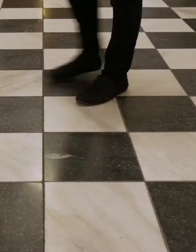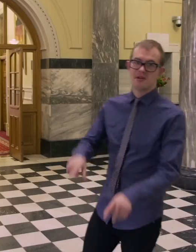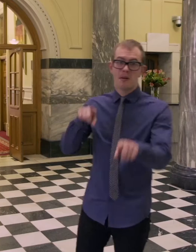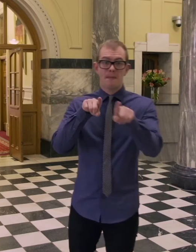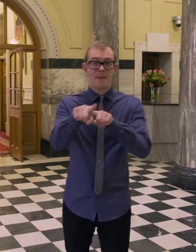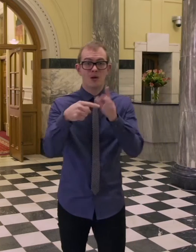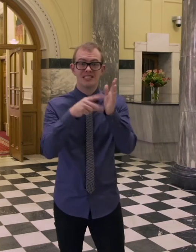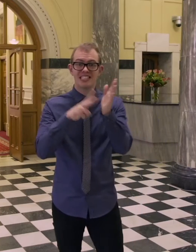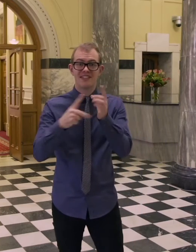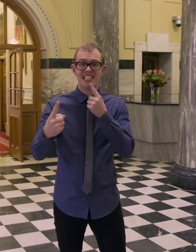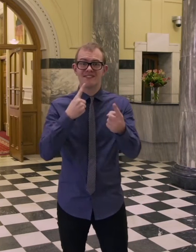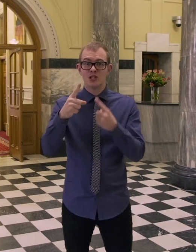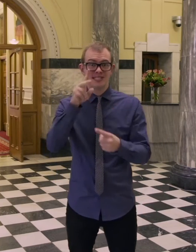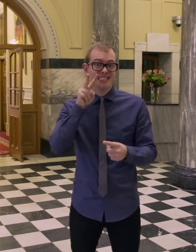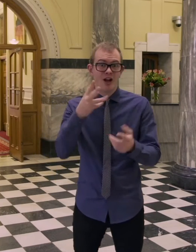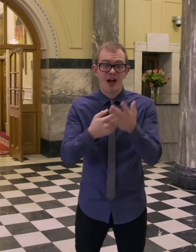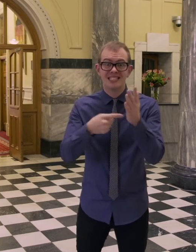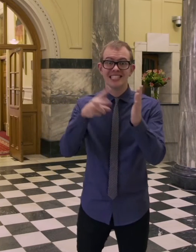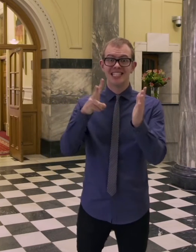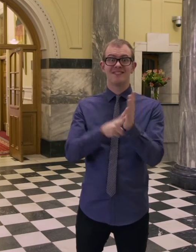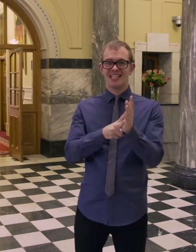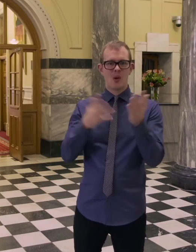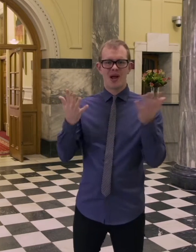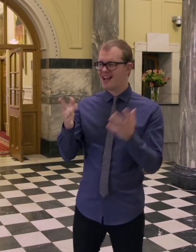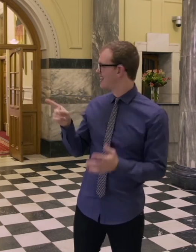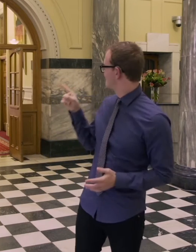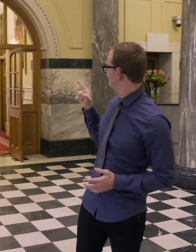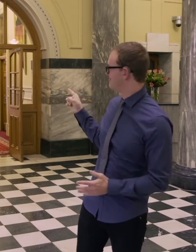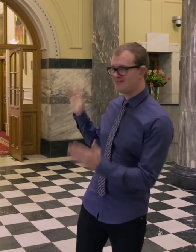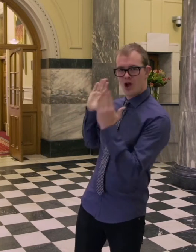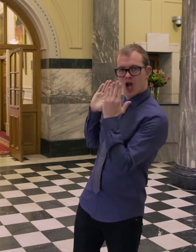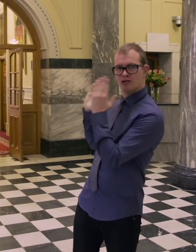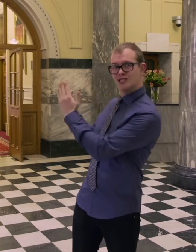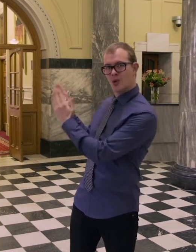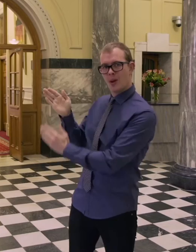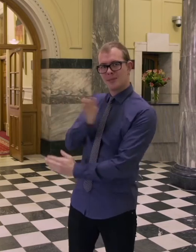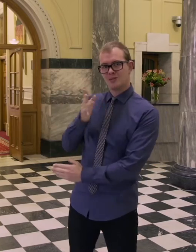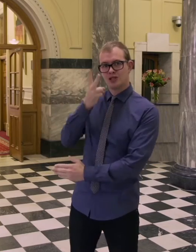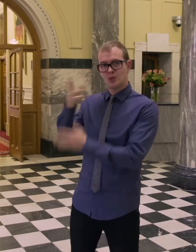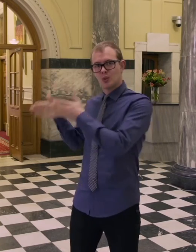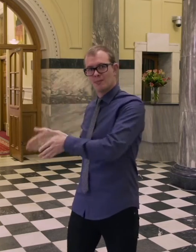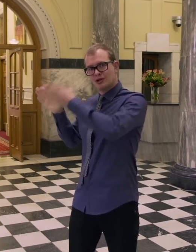Most of the TV interviews you see happen here It is the hallway between the two buildings